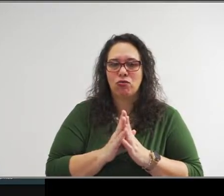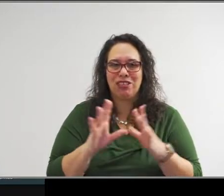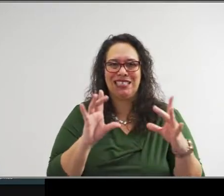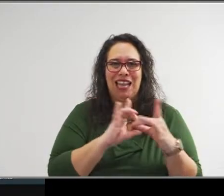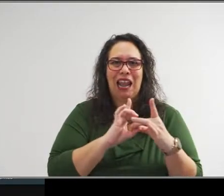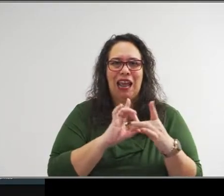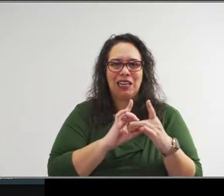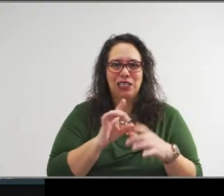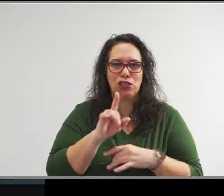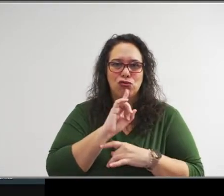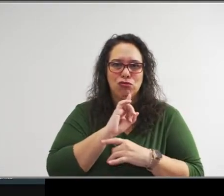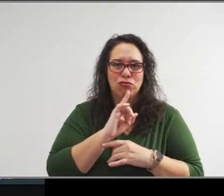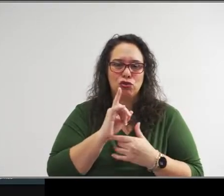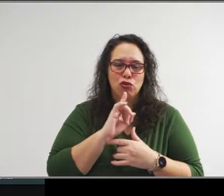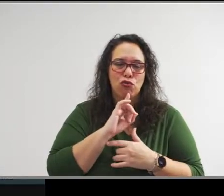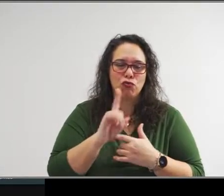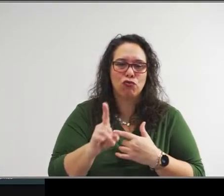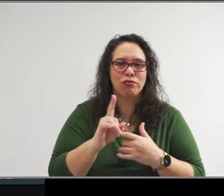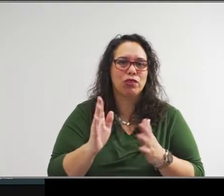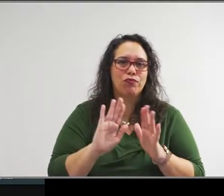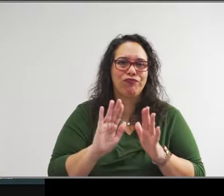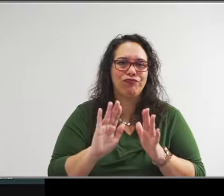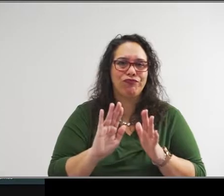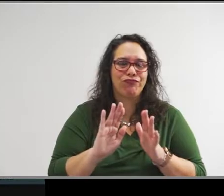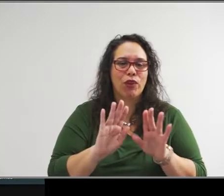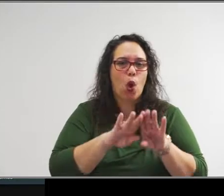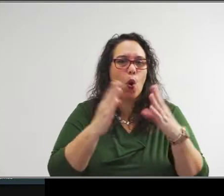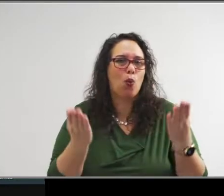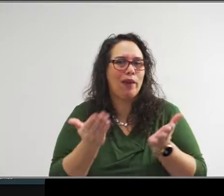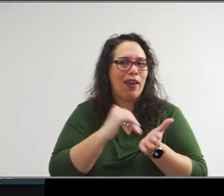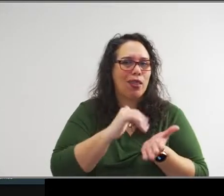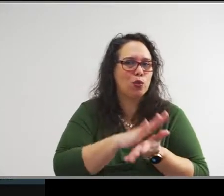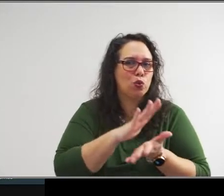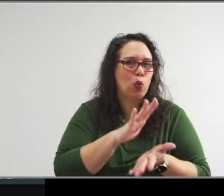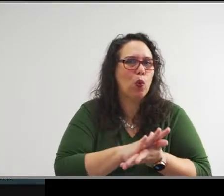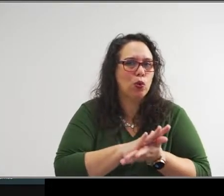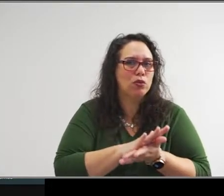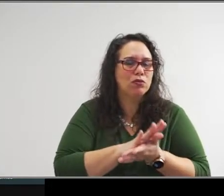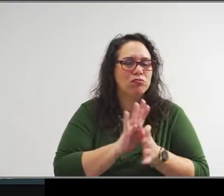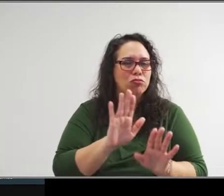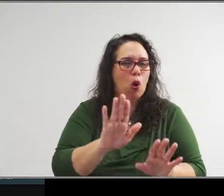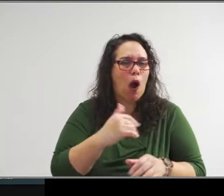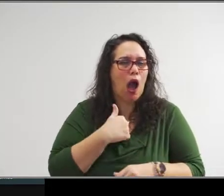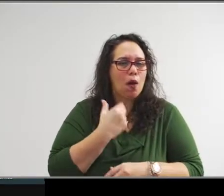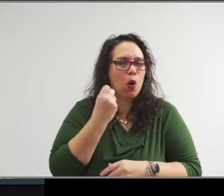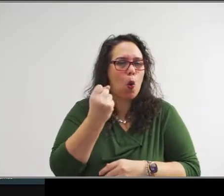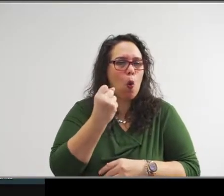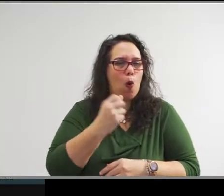reopening of schools conversation. So I'll hold off on my budget questions so that there can be a context